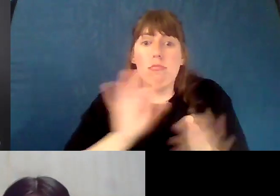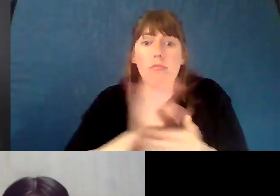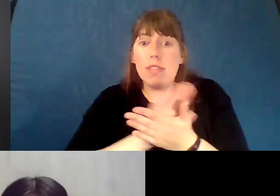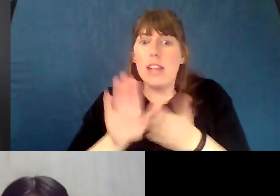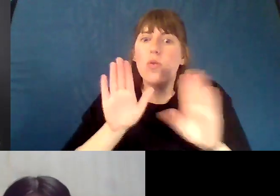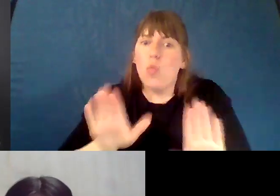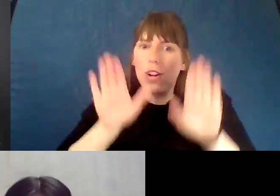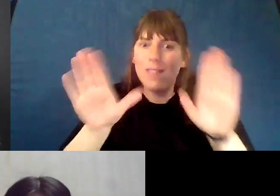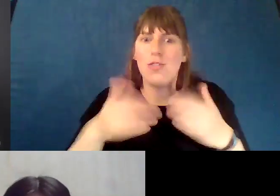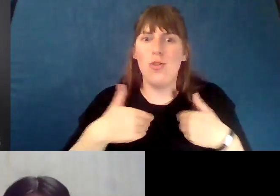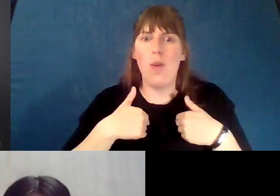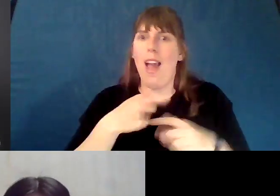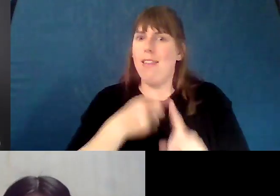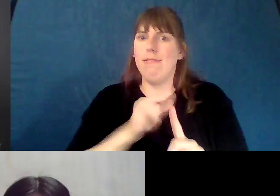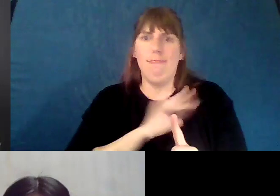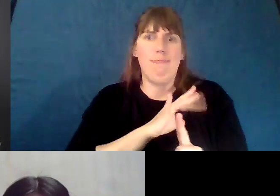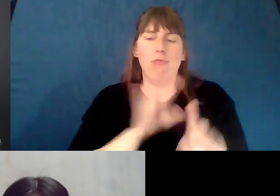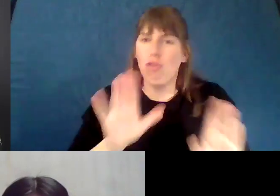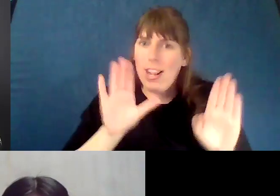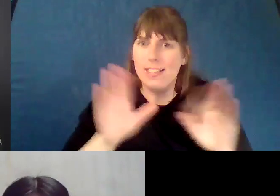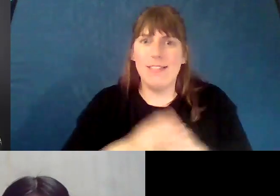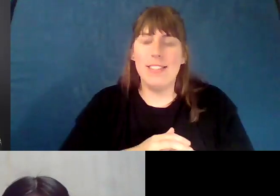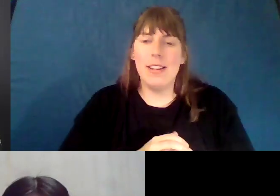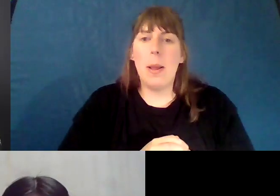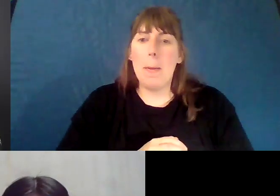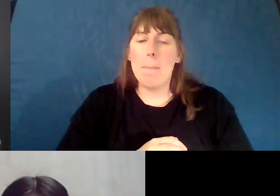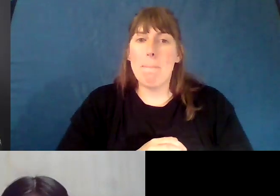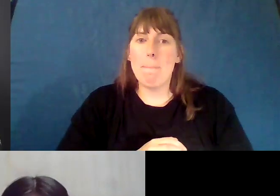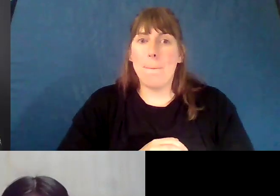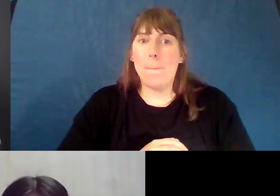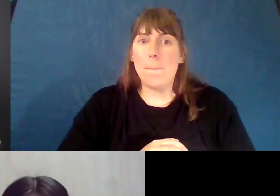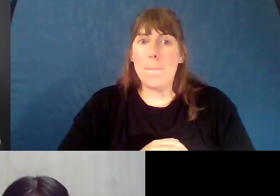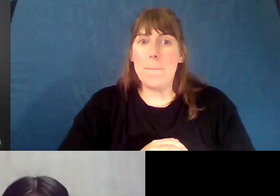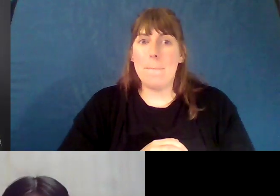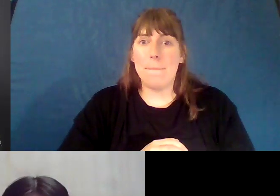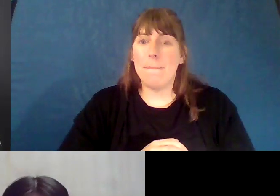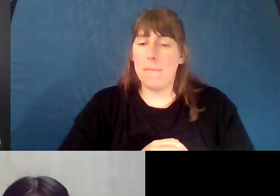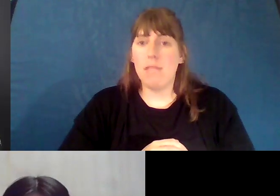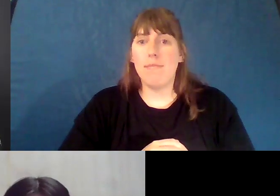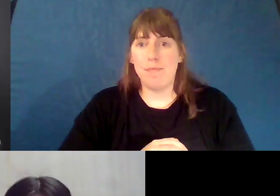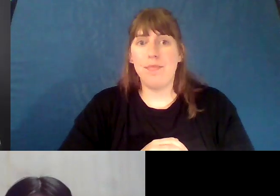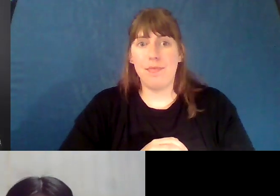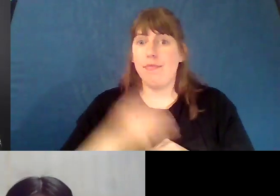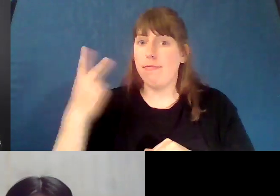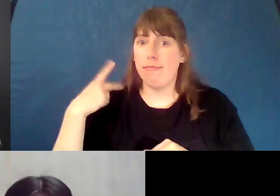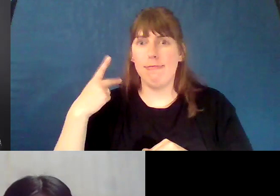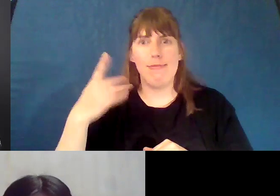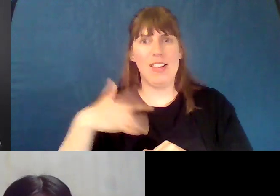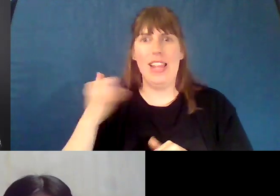and land somewhere where you feel like you've gained so much and have completed something